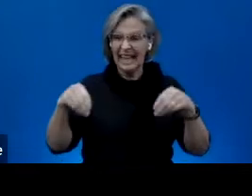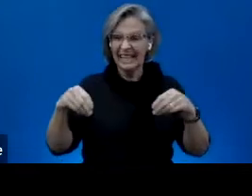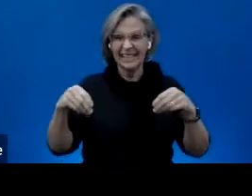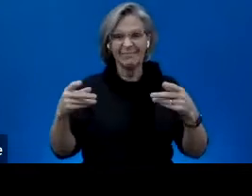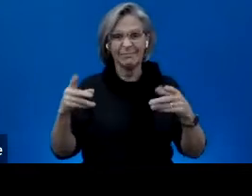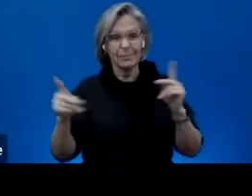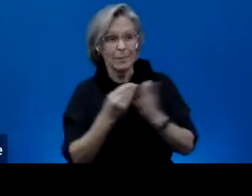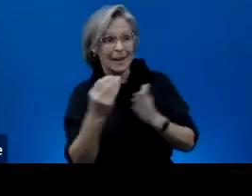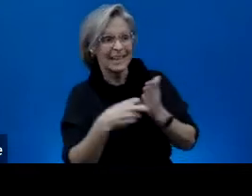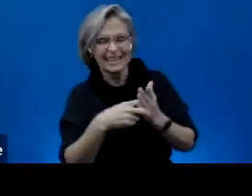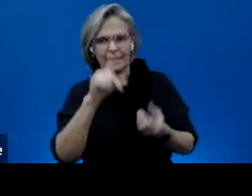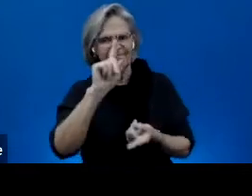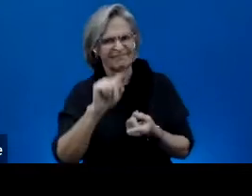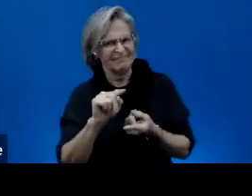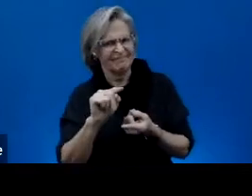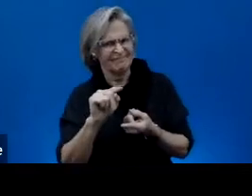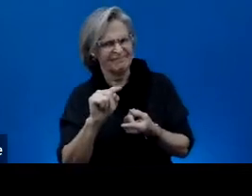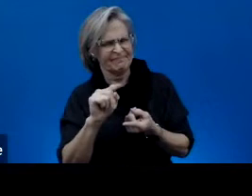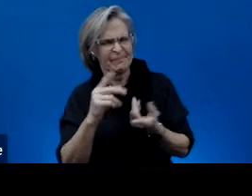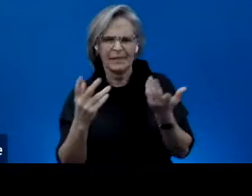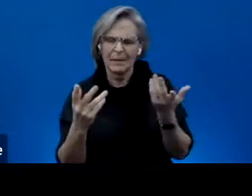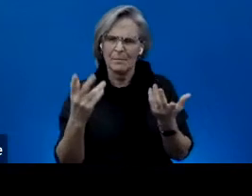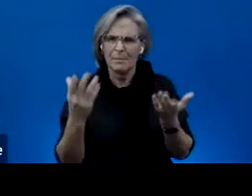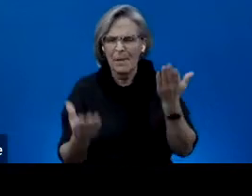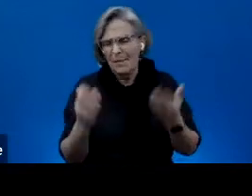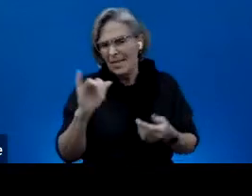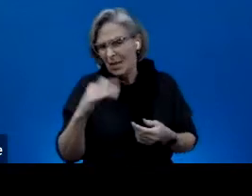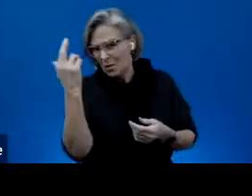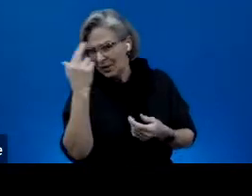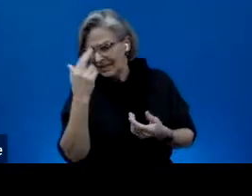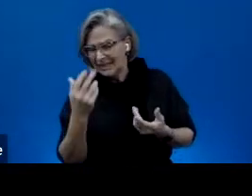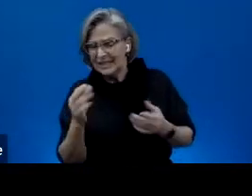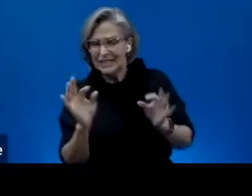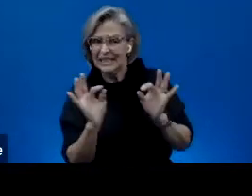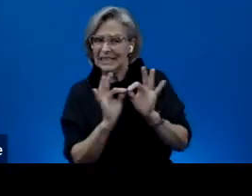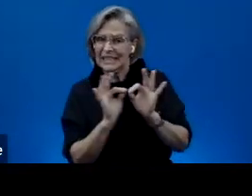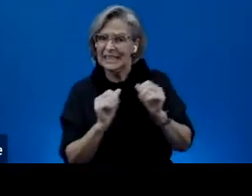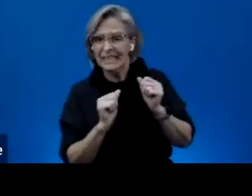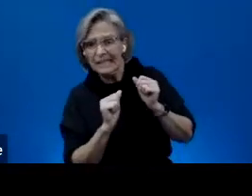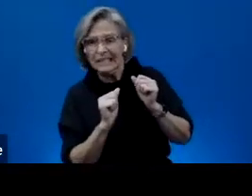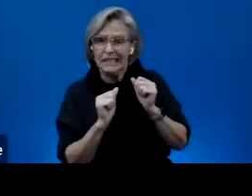that perhaps what they could have been and perhaps that's because of the way we had our ticket fees set up.